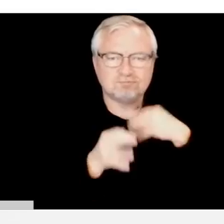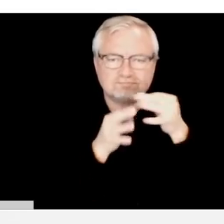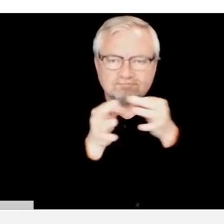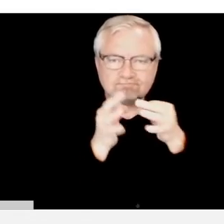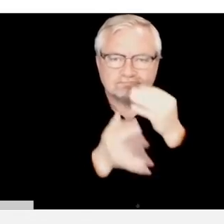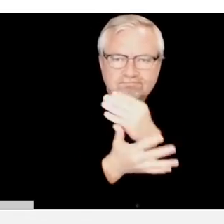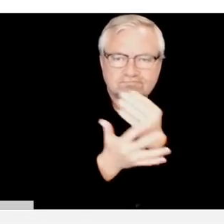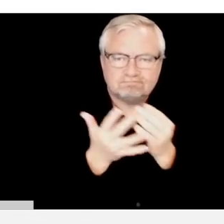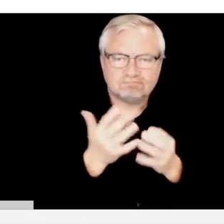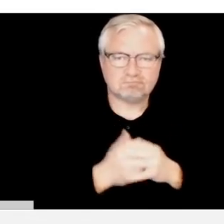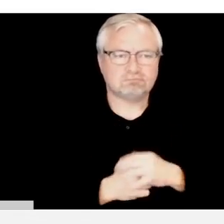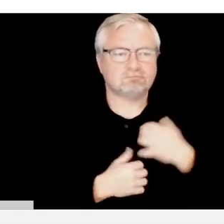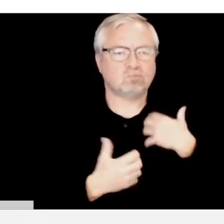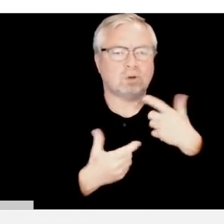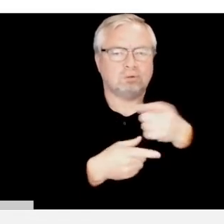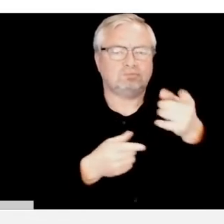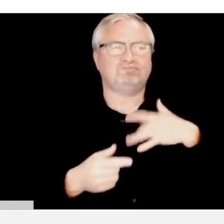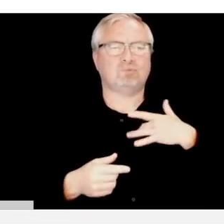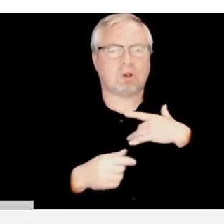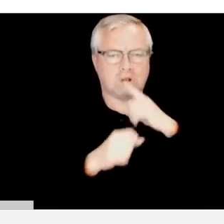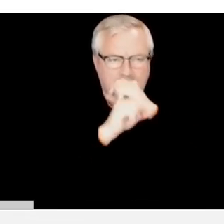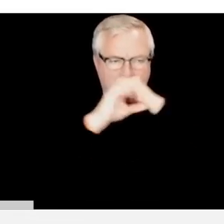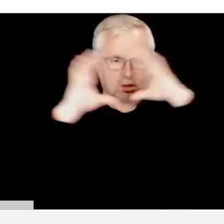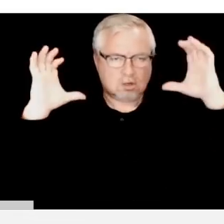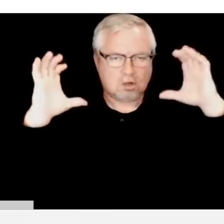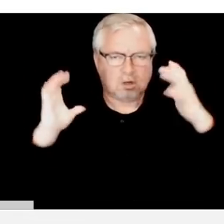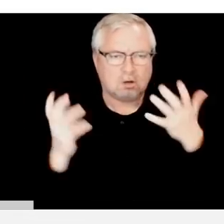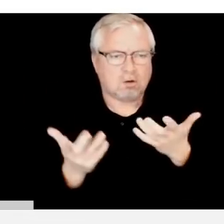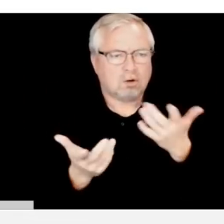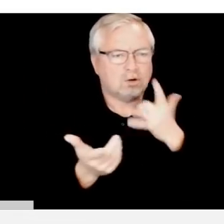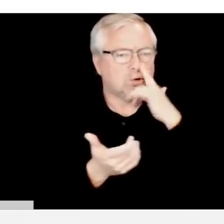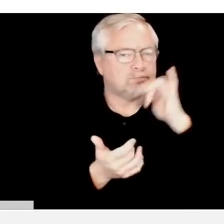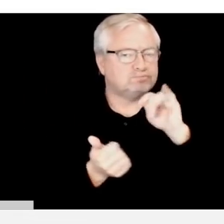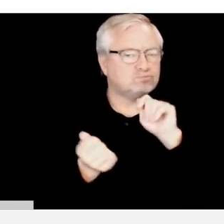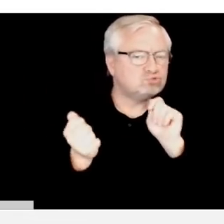sense of the change in verse three, the impacts on estimates.